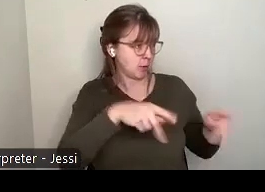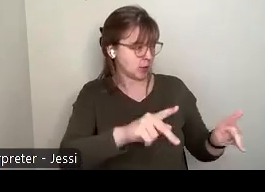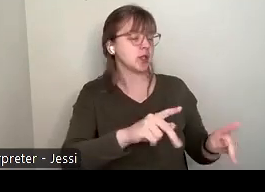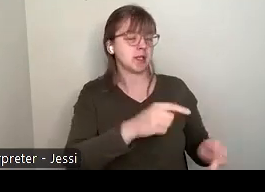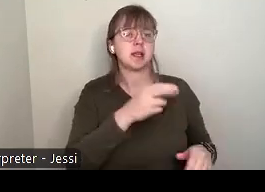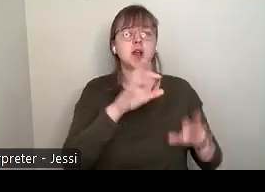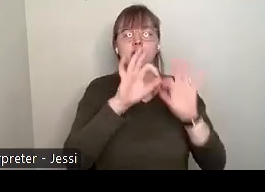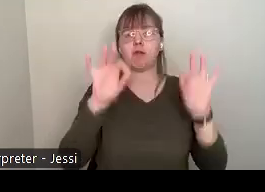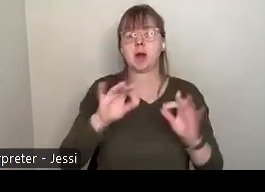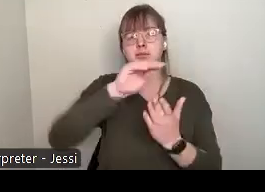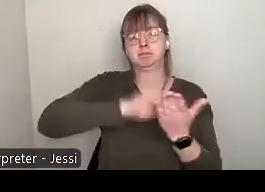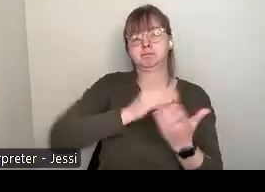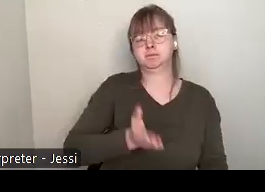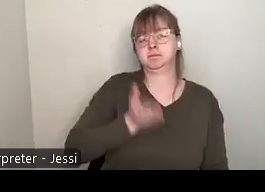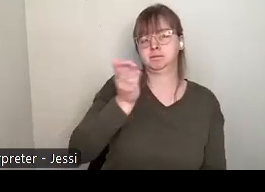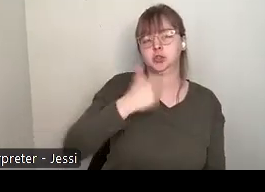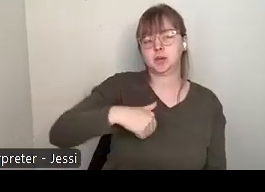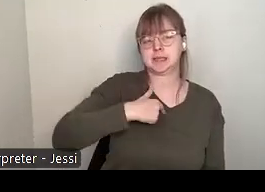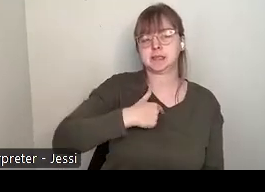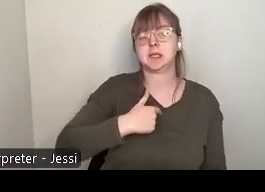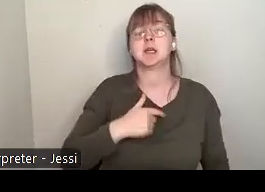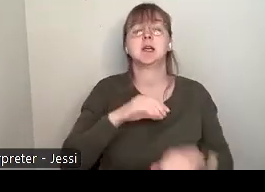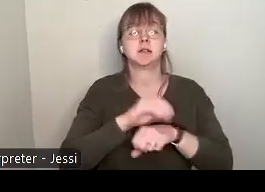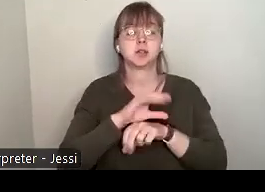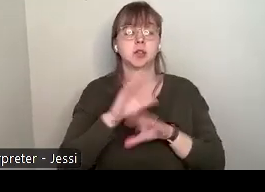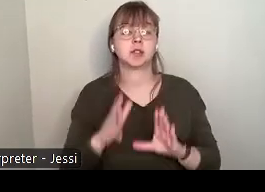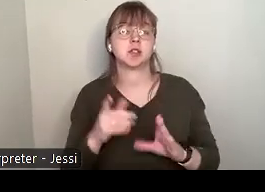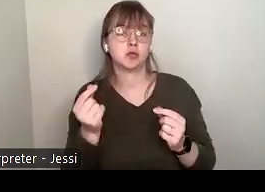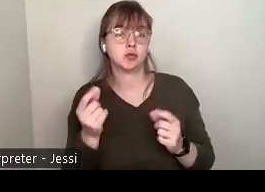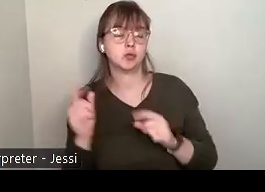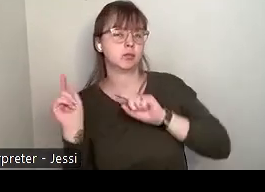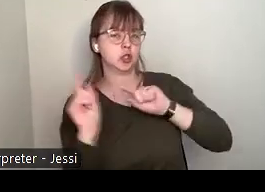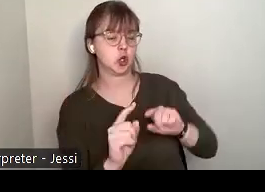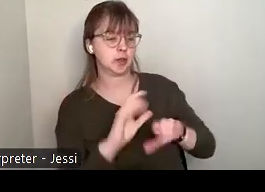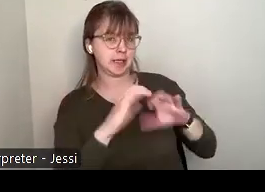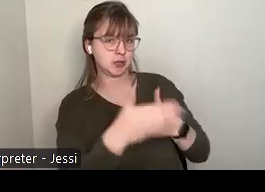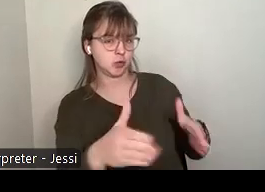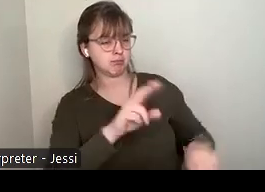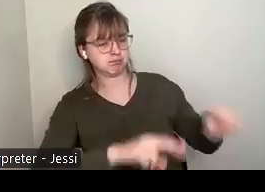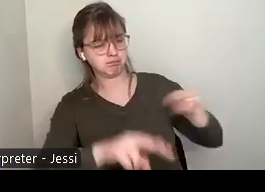then completes an initial assessment including a classroom observation meetings with the director